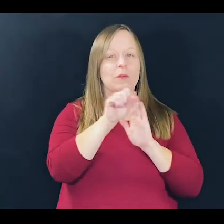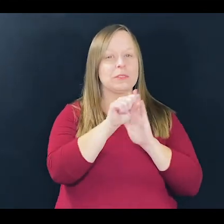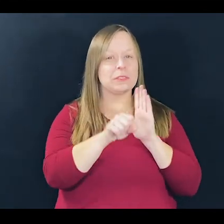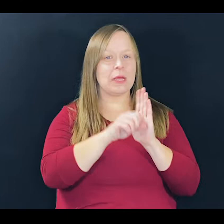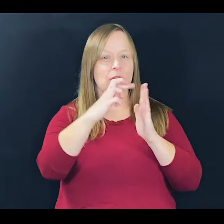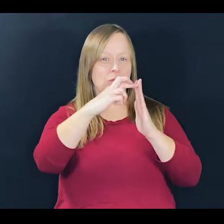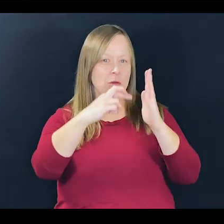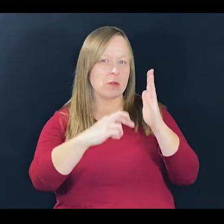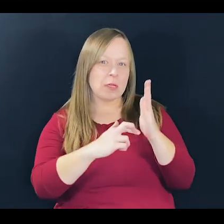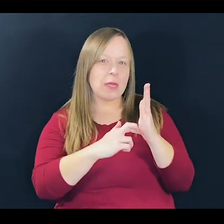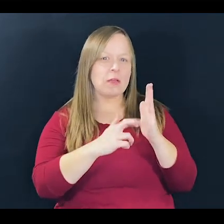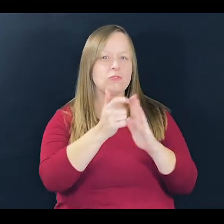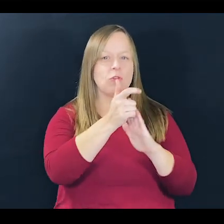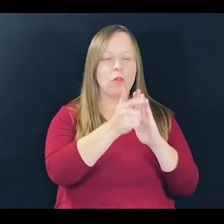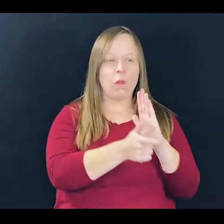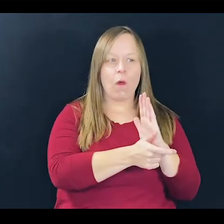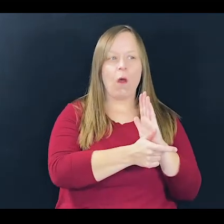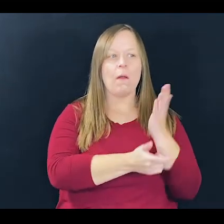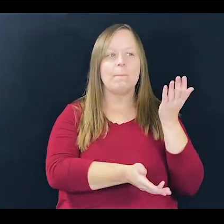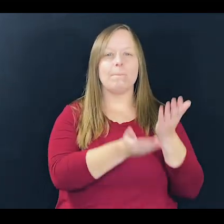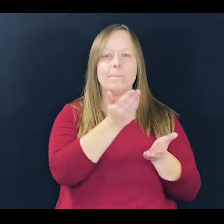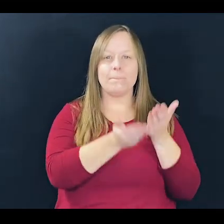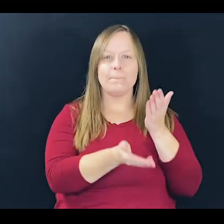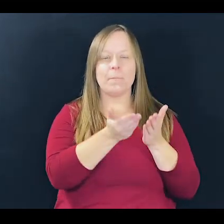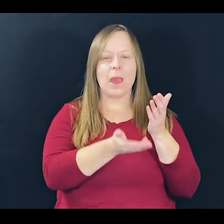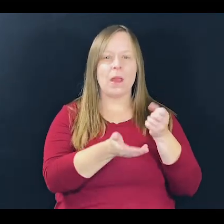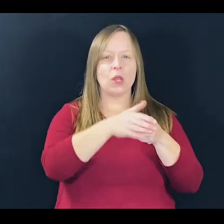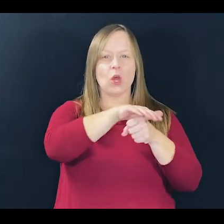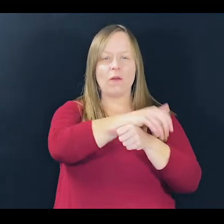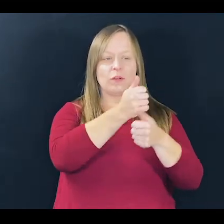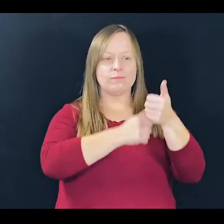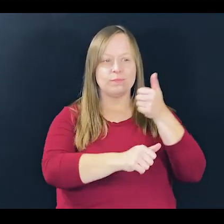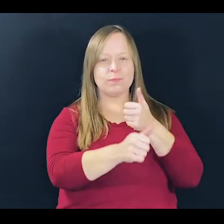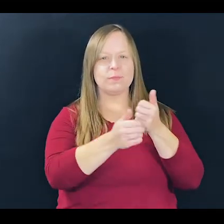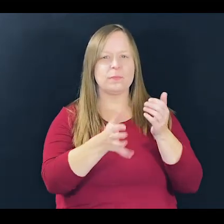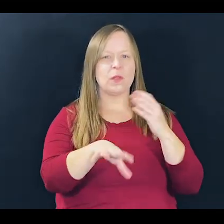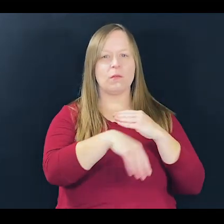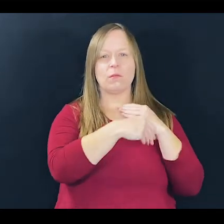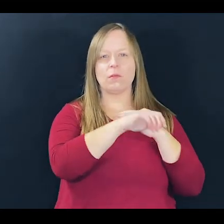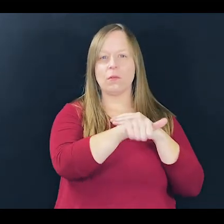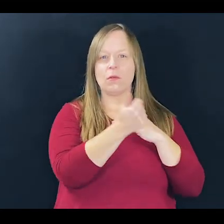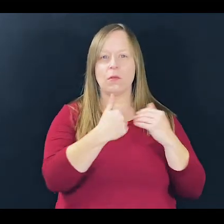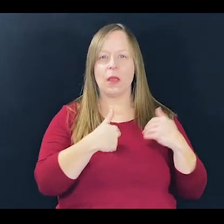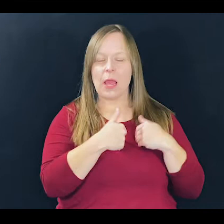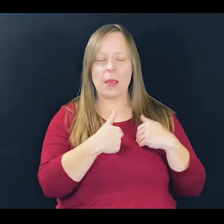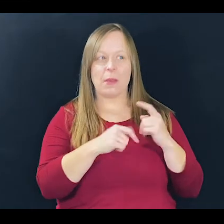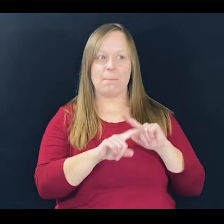regulations and laws may cover additional animals ,but we're just